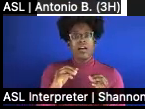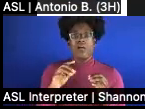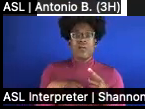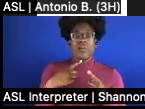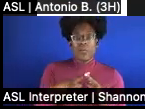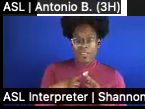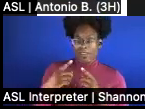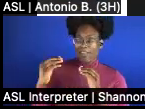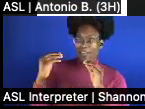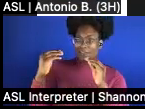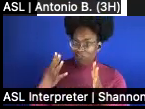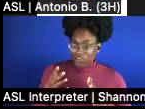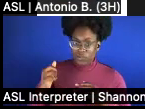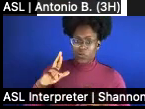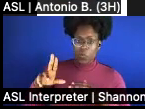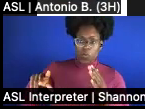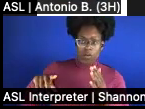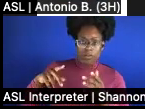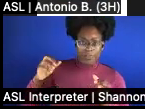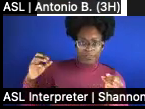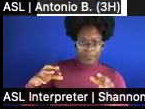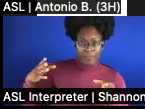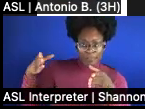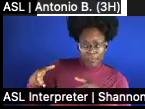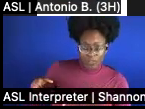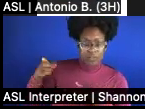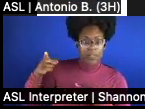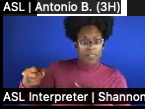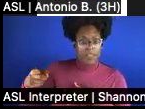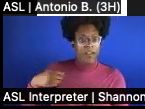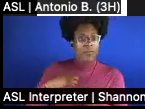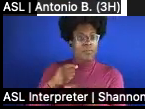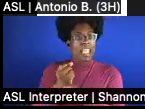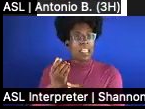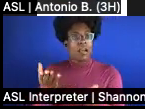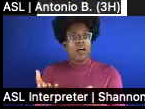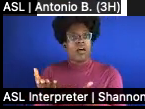writer, but then leave what happens next up to them. They are facilitative. And that's really